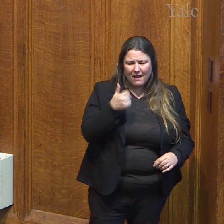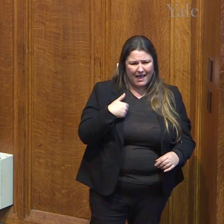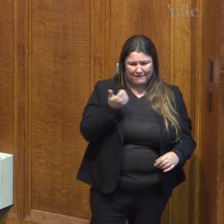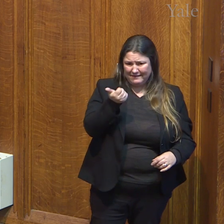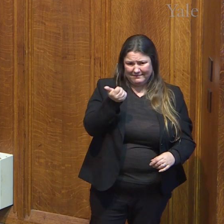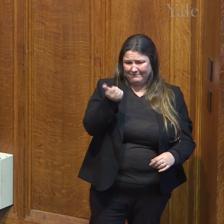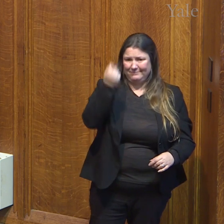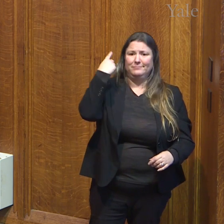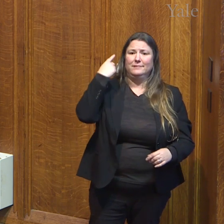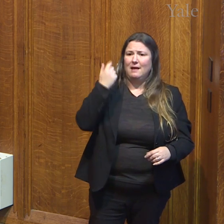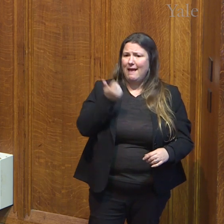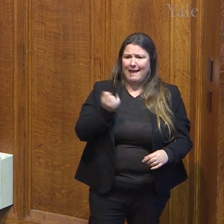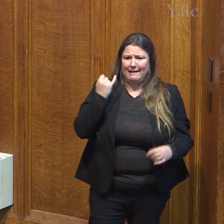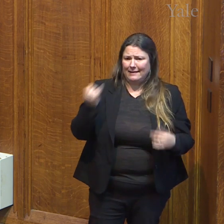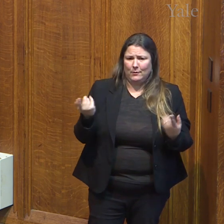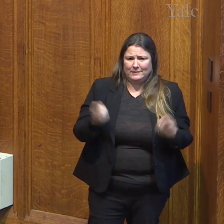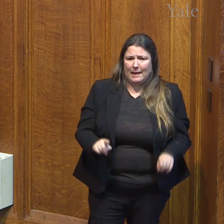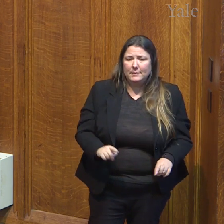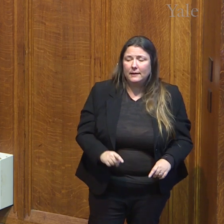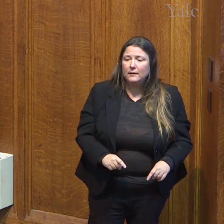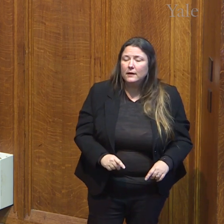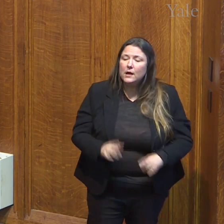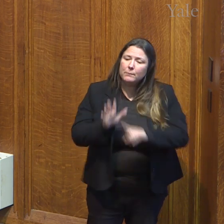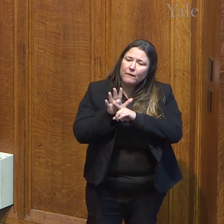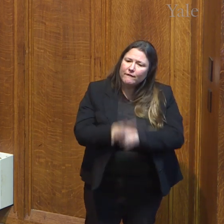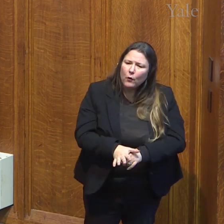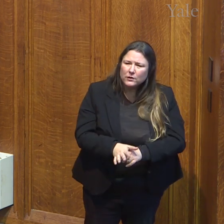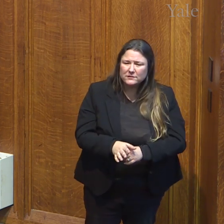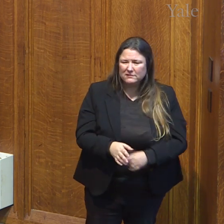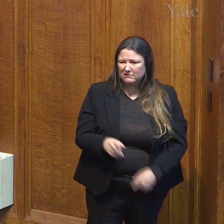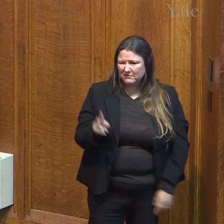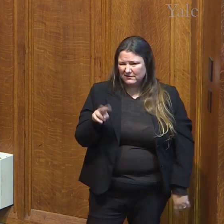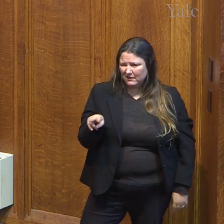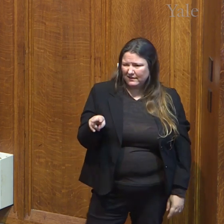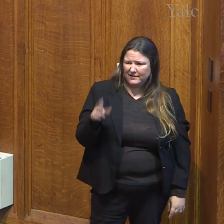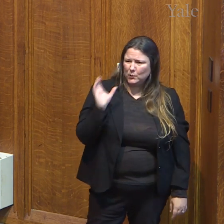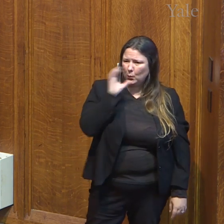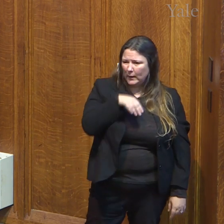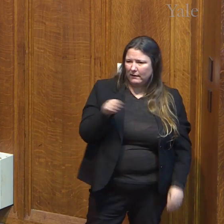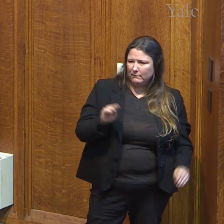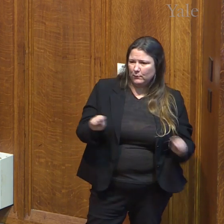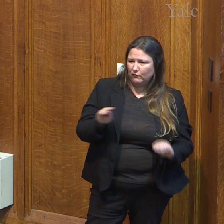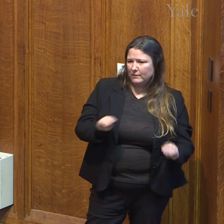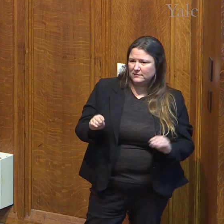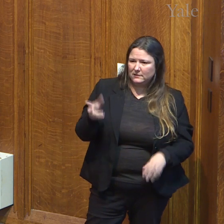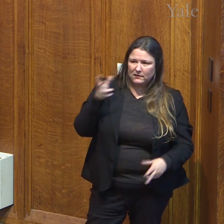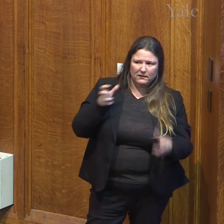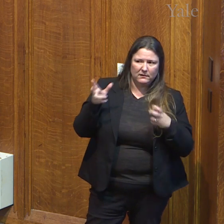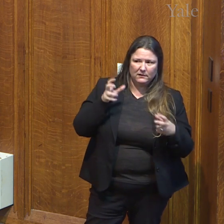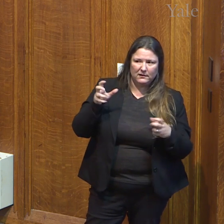but are forced to observe obscure lip movements in order to guess sounds they cannot hear